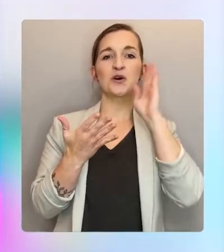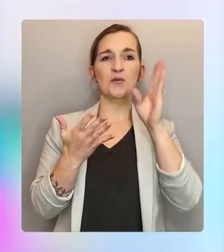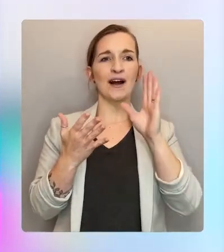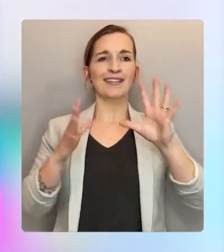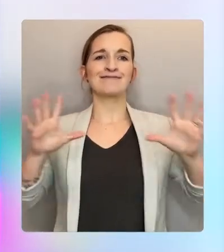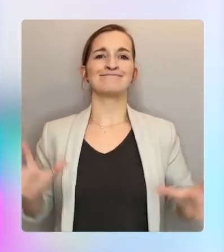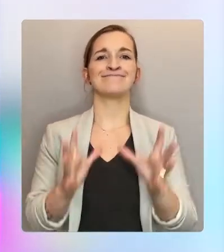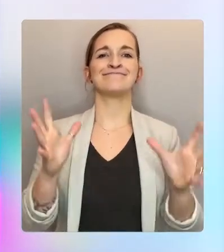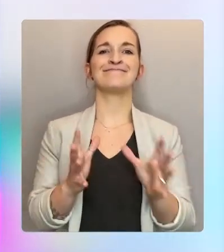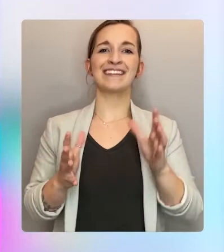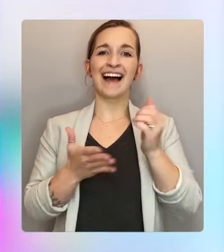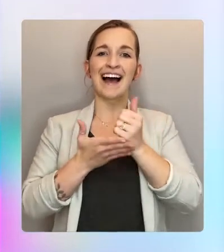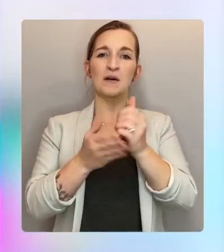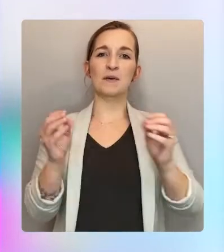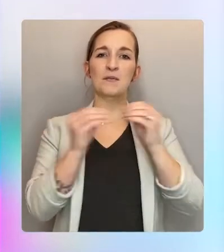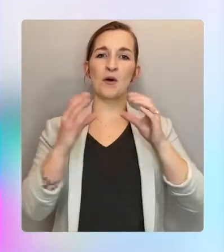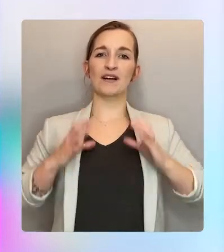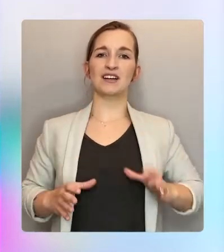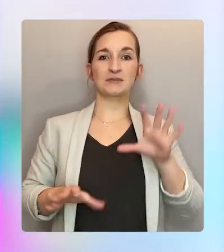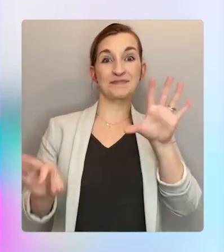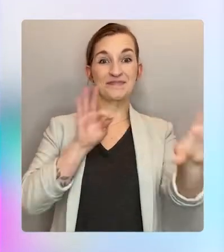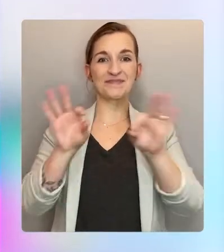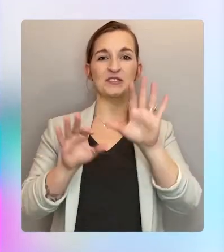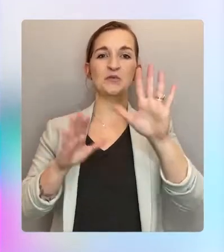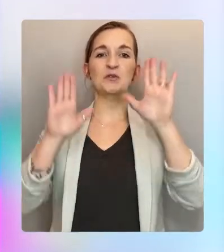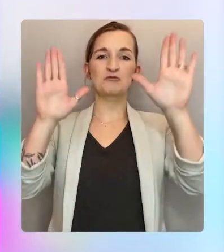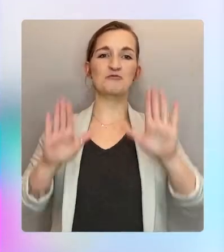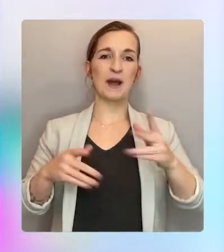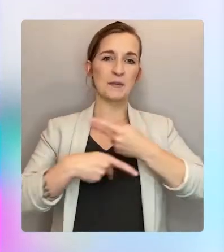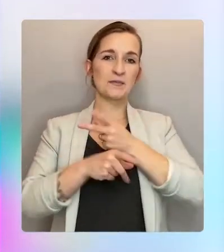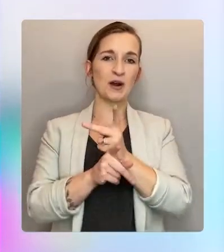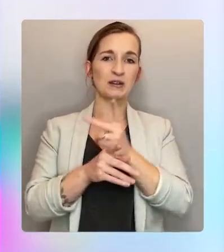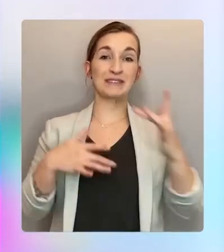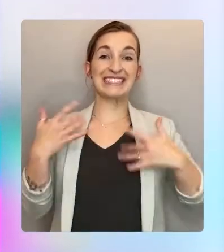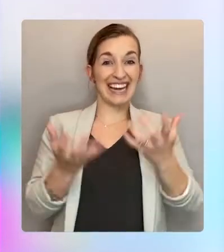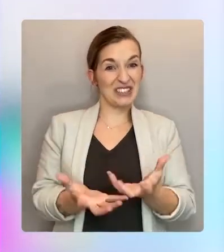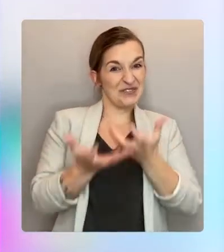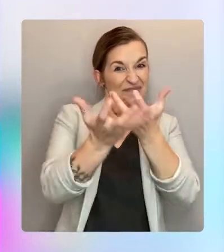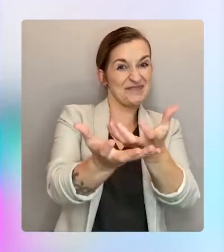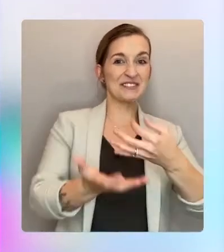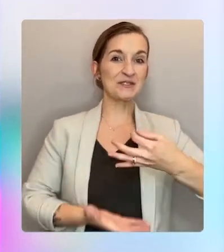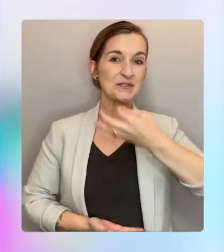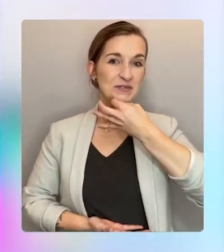discover your great products. And we're excited to get them into your hands to use as quickly as possible.